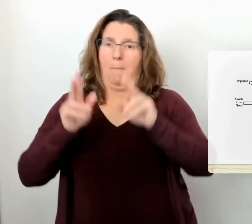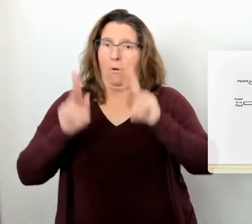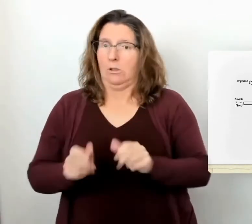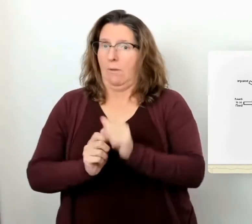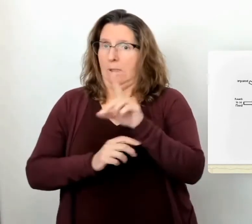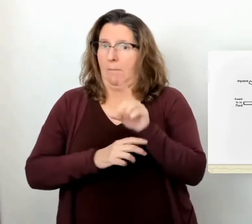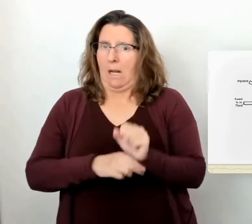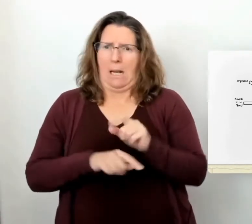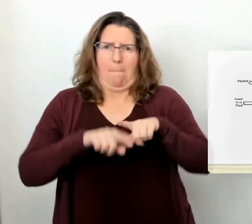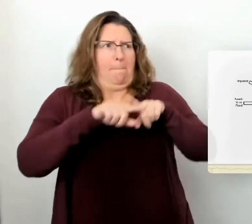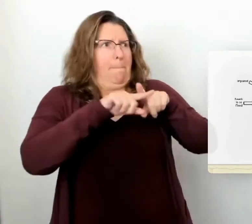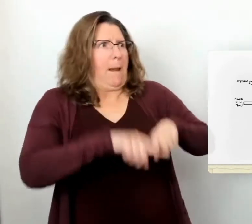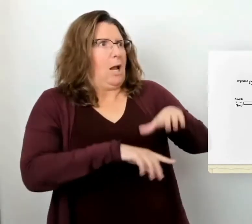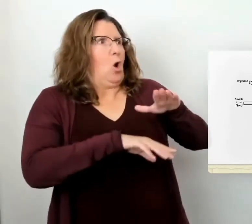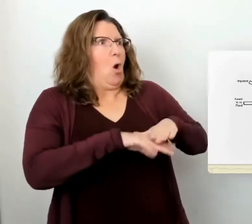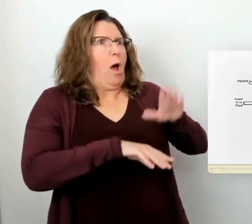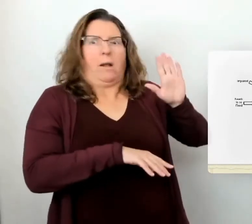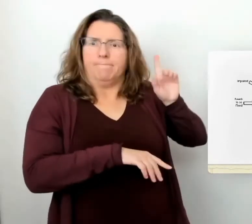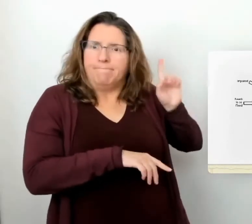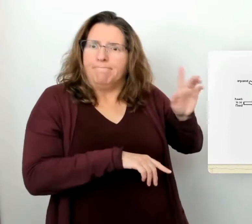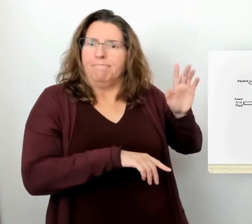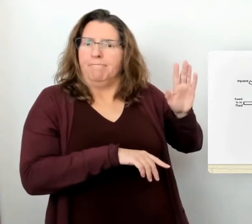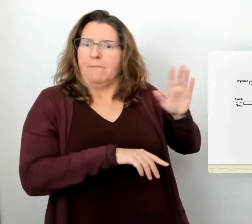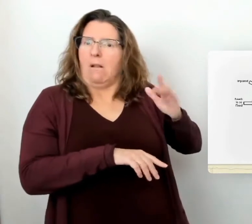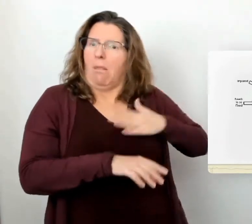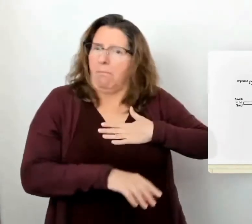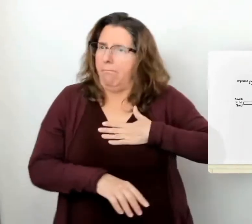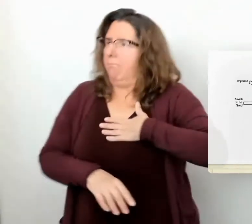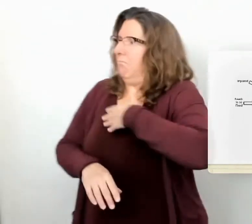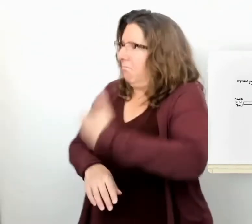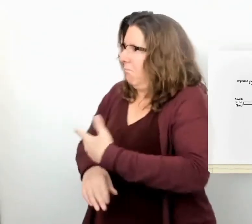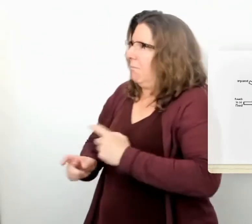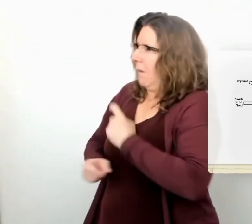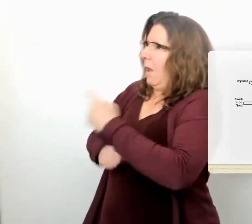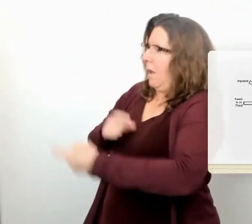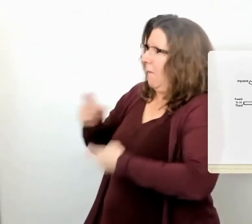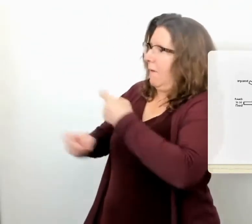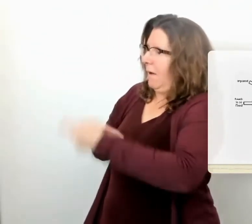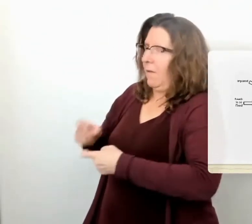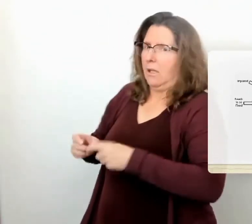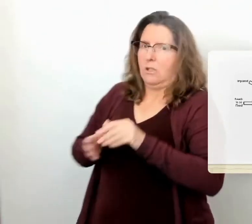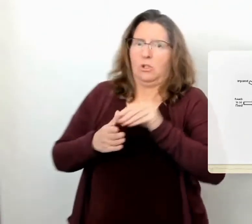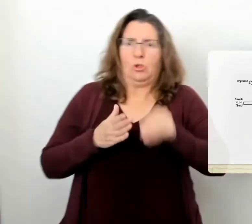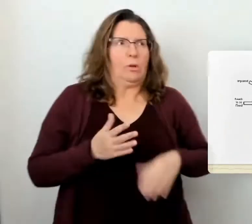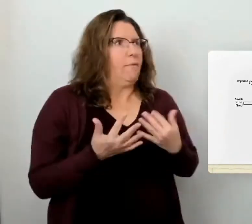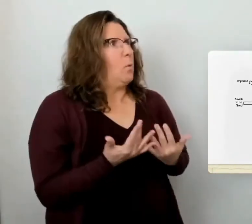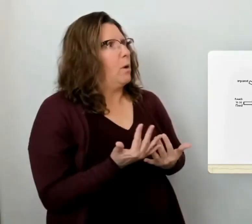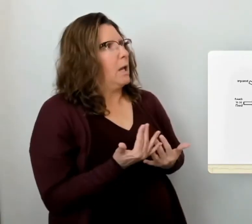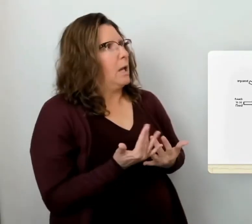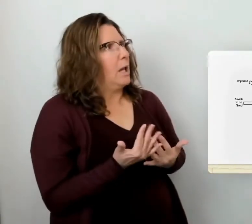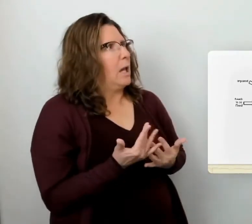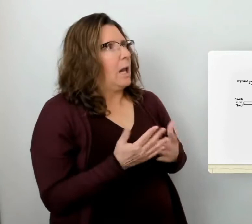The person with the disability was dependent on the generosity and goodwill of others.